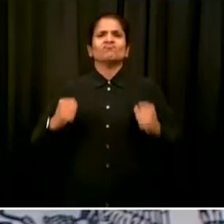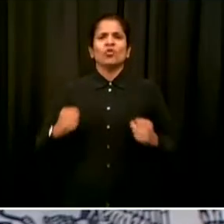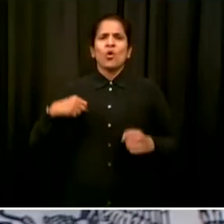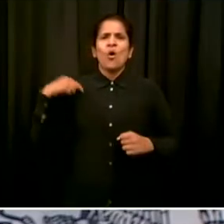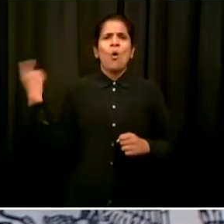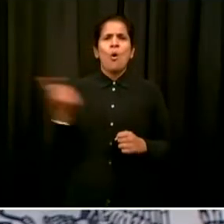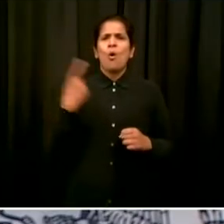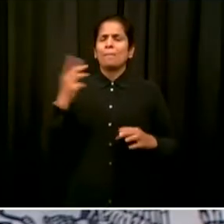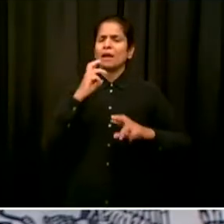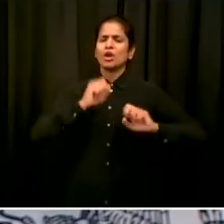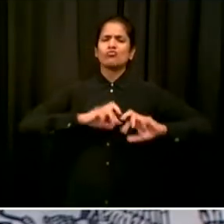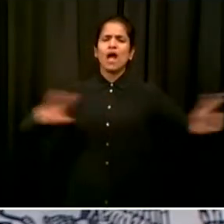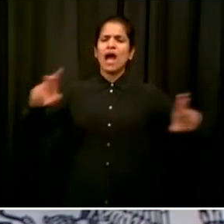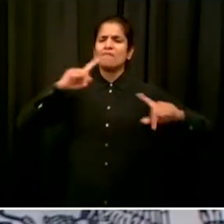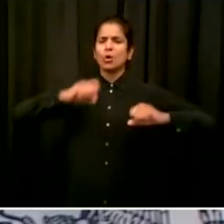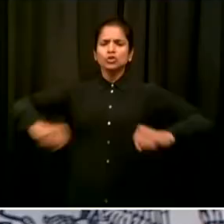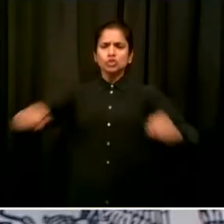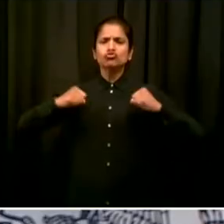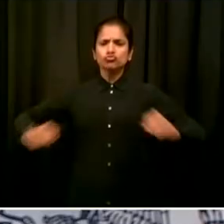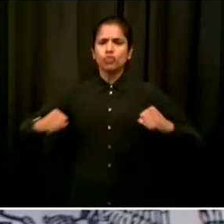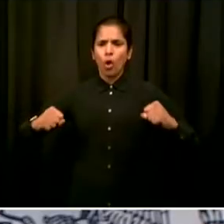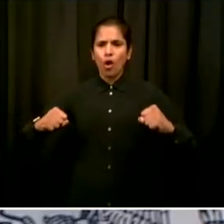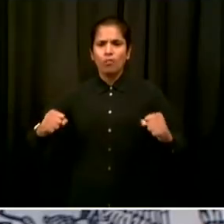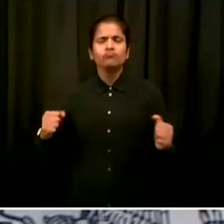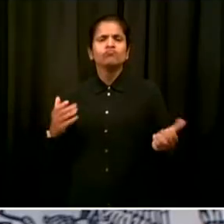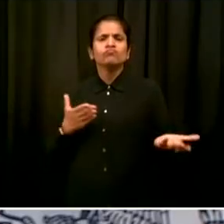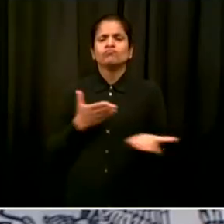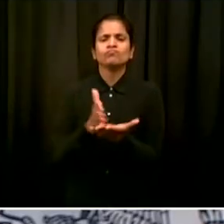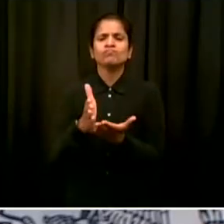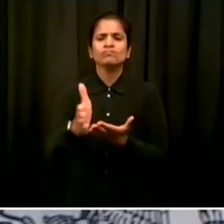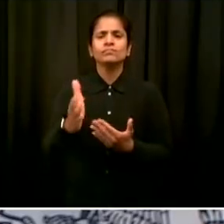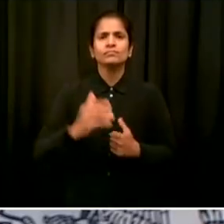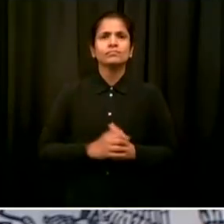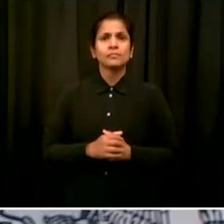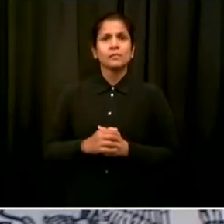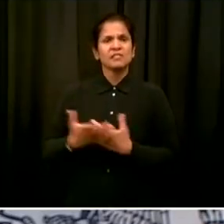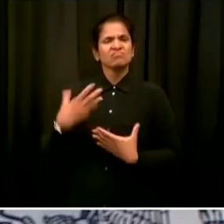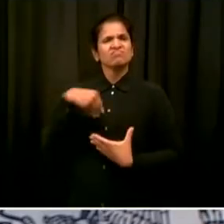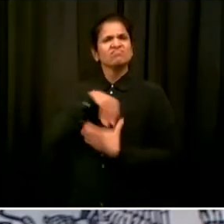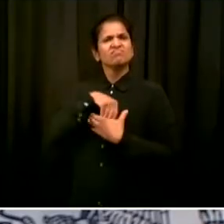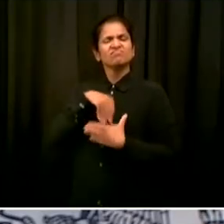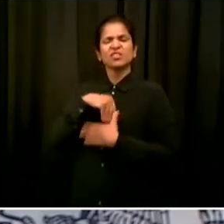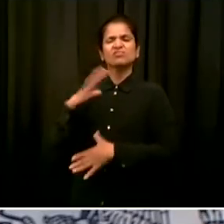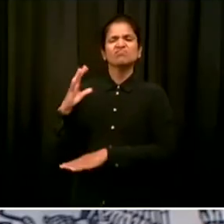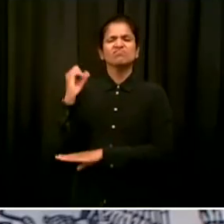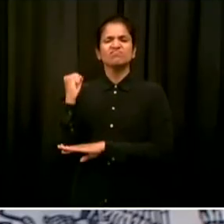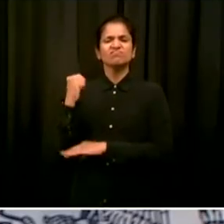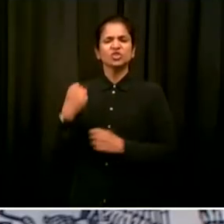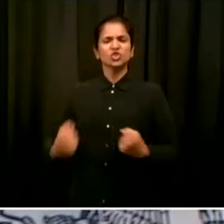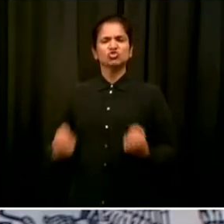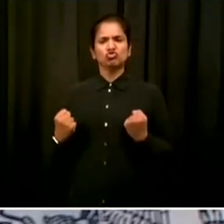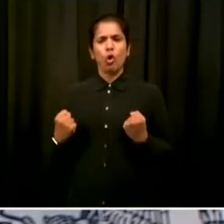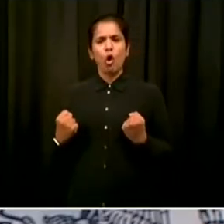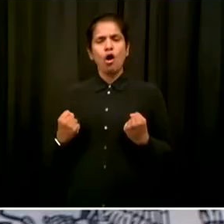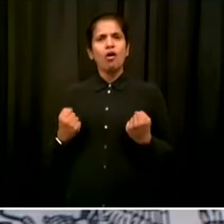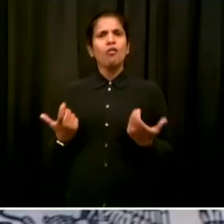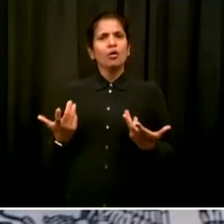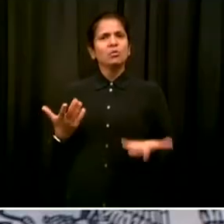WE LOOK DOWN THE BARREL OF THESE REALITIES, NEW YORKERS STAND TOUGH AND FIRM.